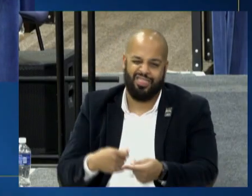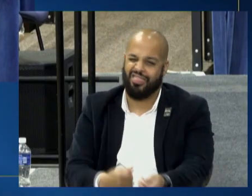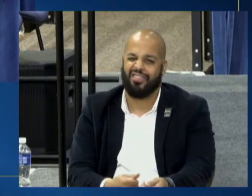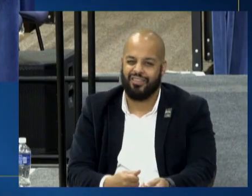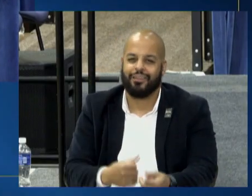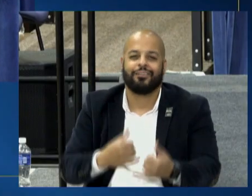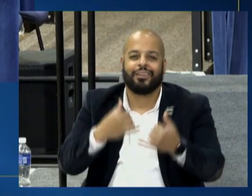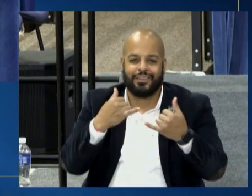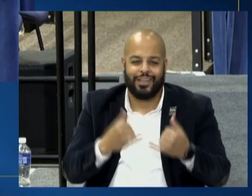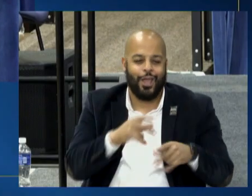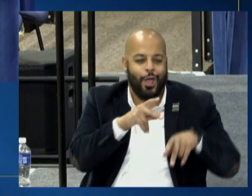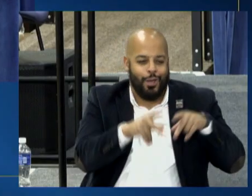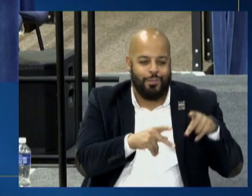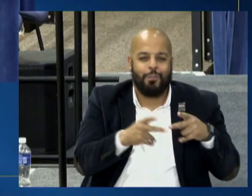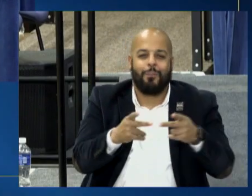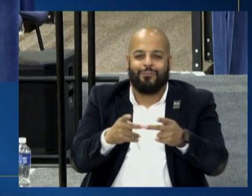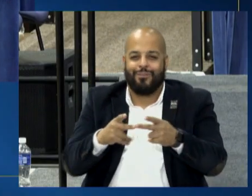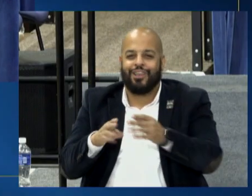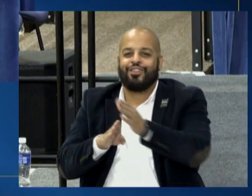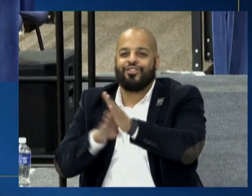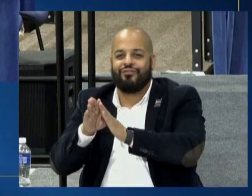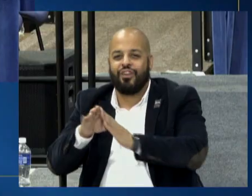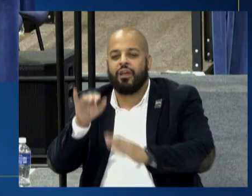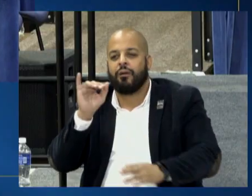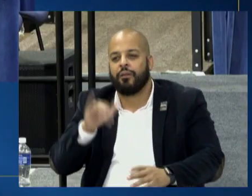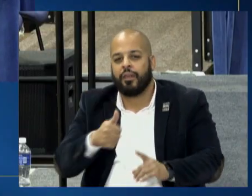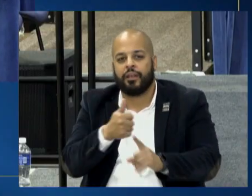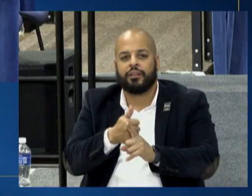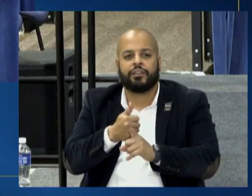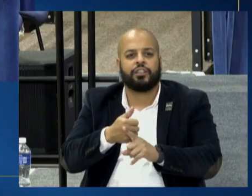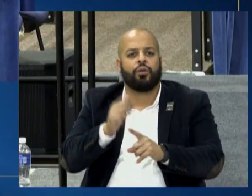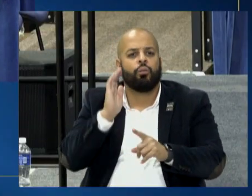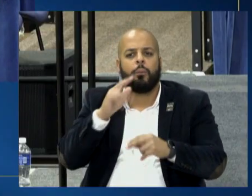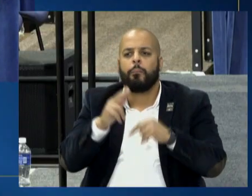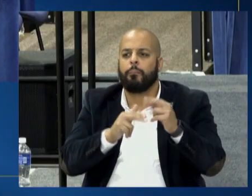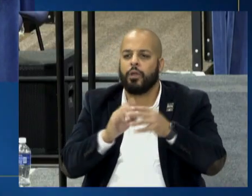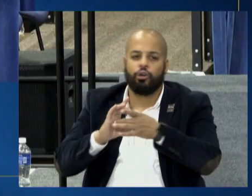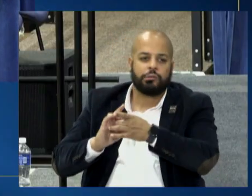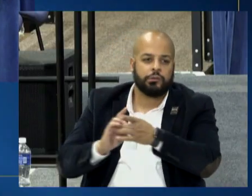And that's an operational mode map to build connections and support people to address the